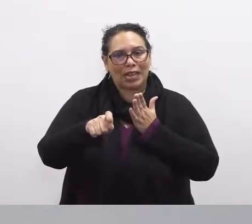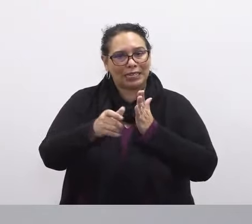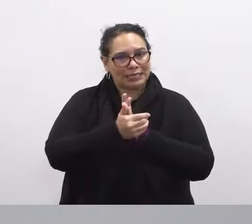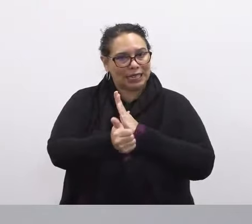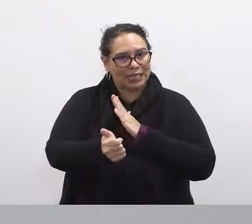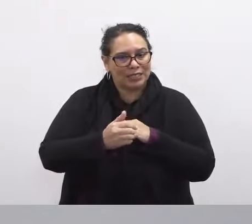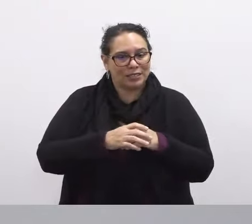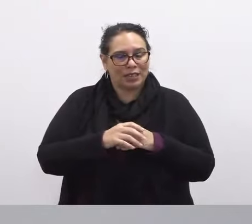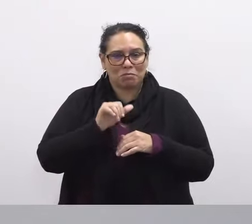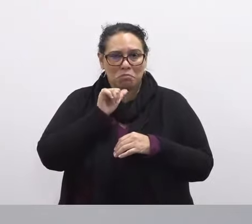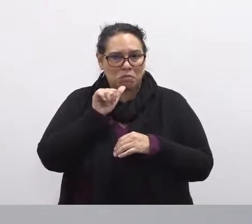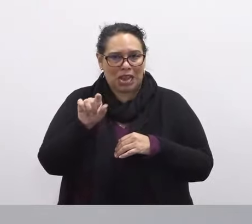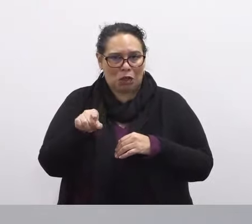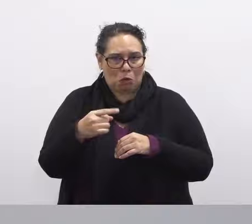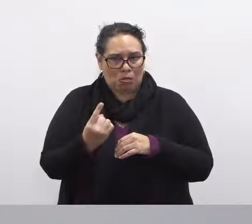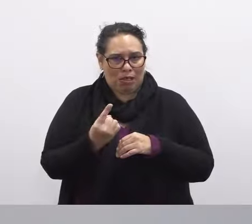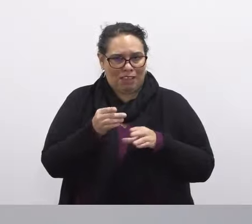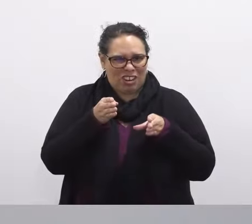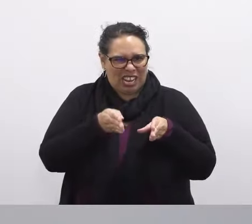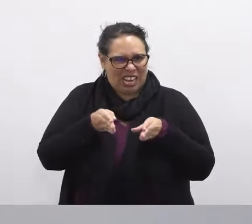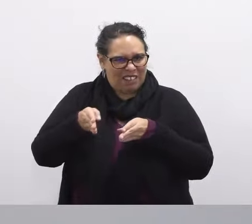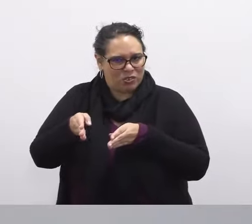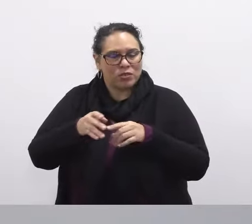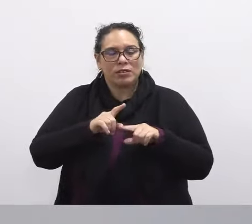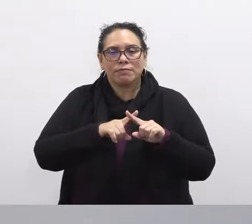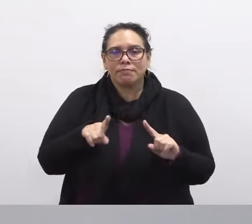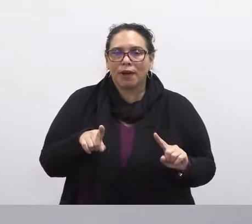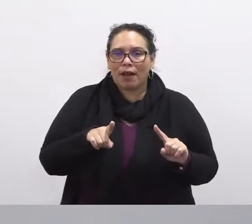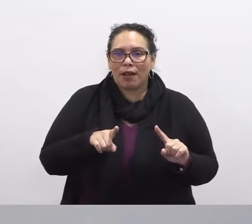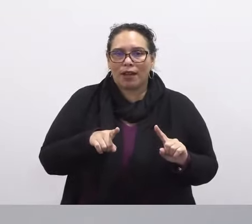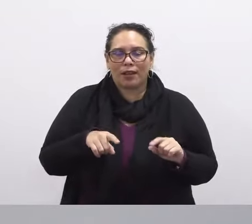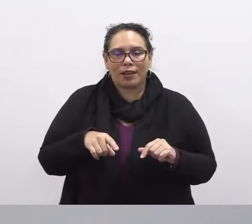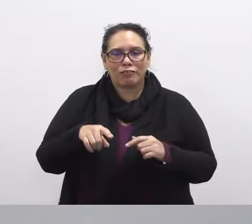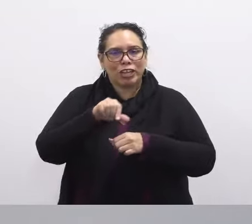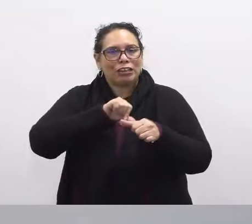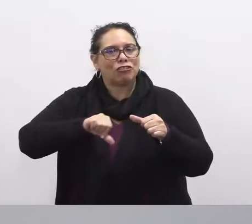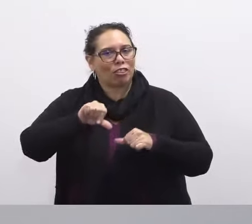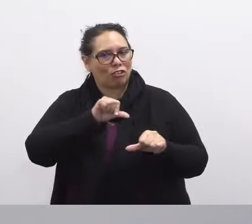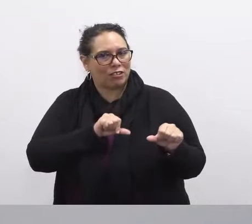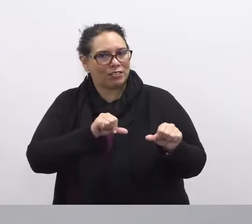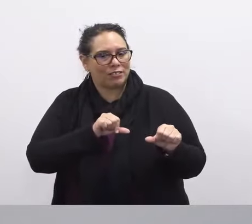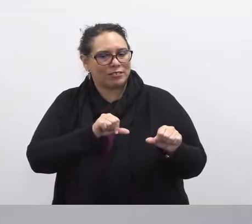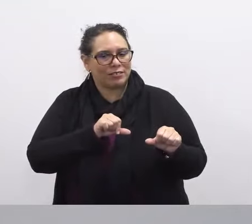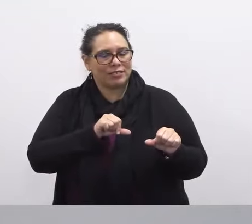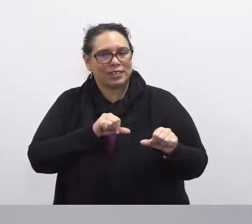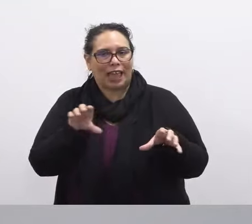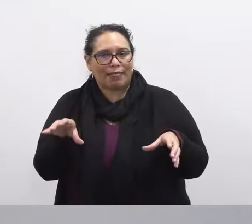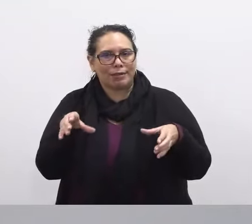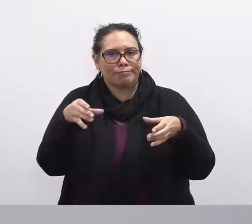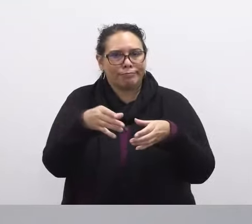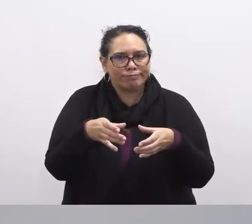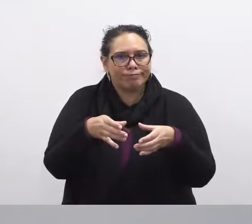not just for individuals, but for each other. And they came together as groups.